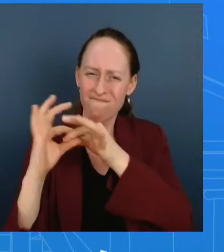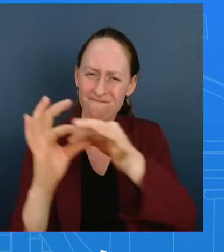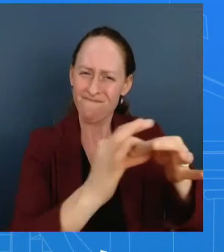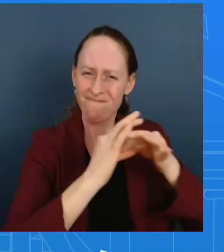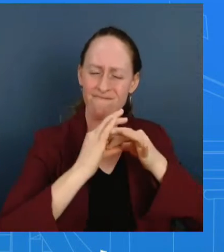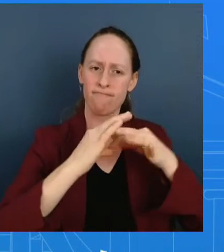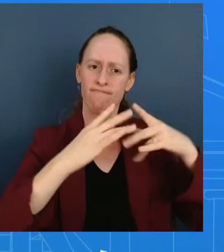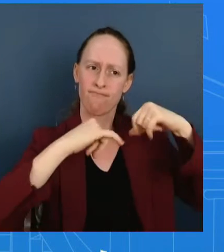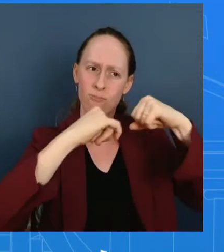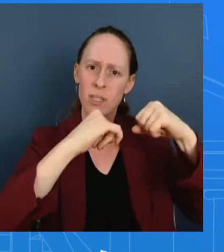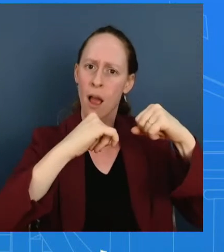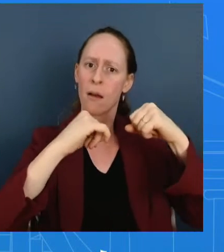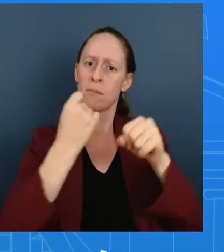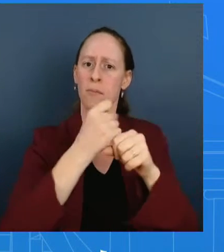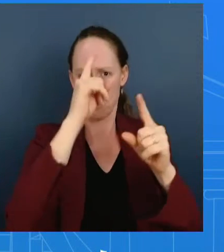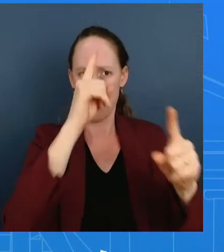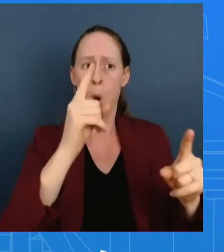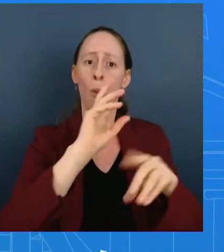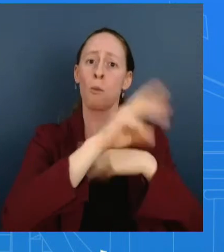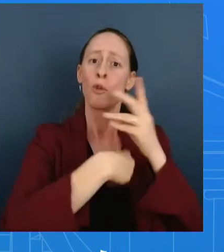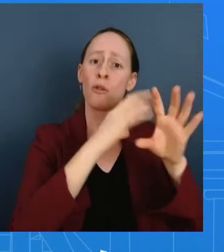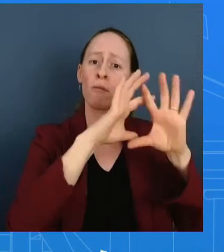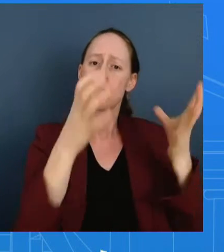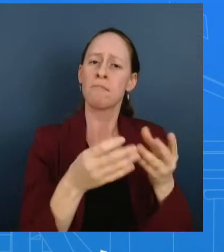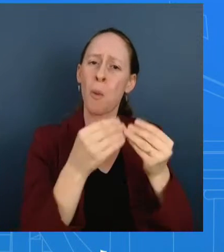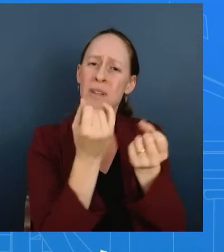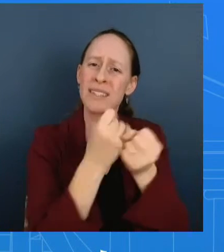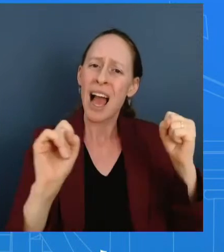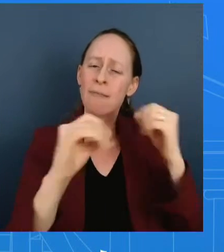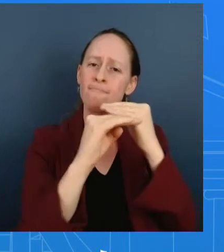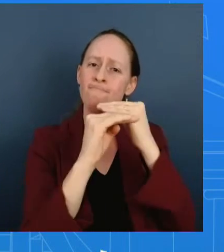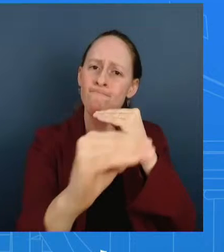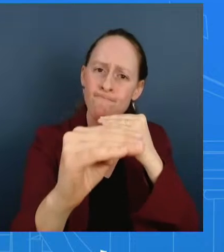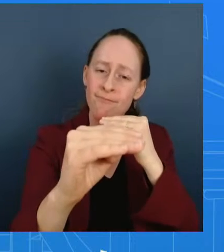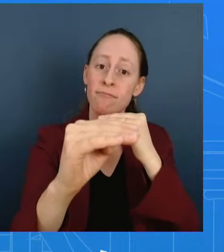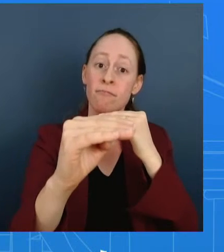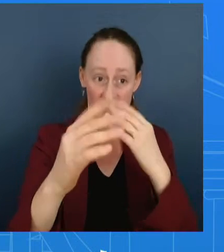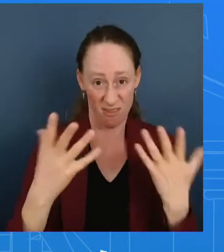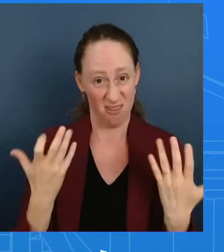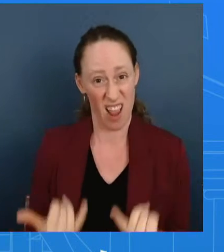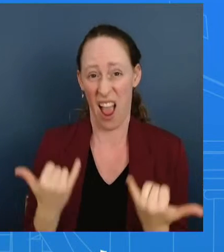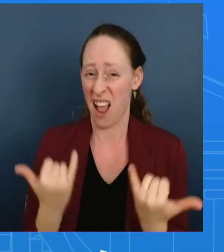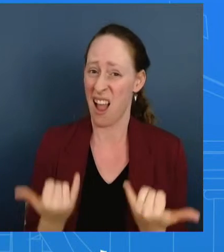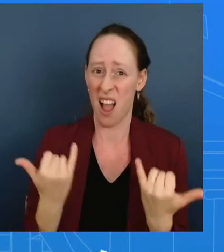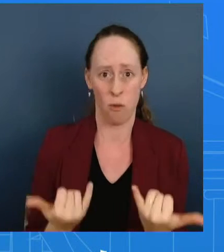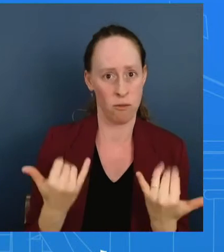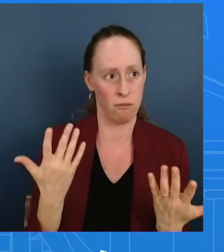And today, it is bigger, stronger, better resourced, and more united than ever before, in large part due to President Biden's leadership